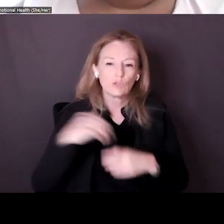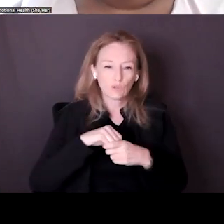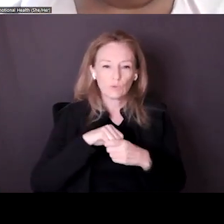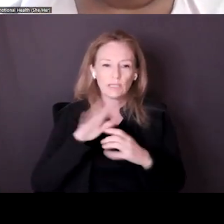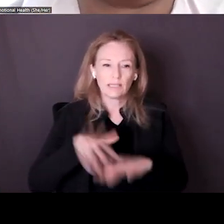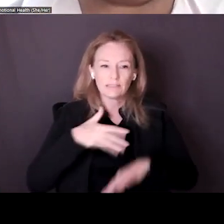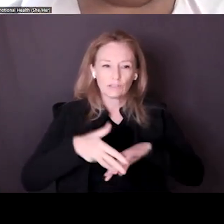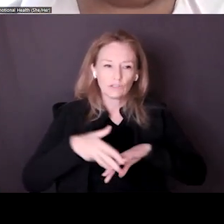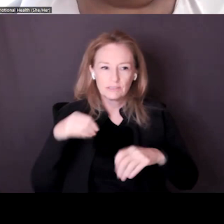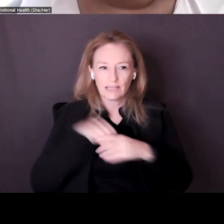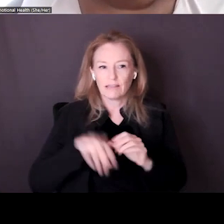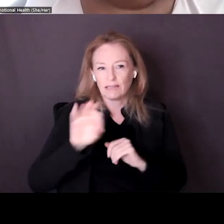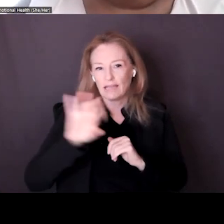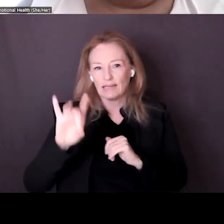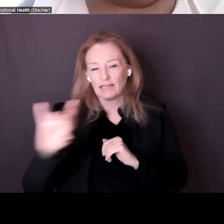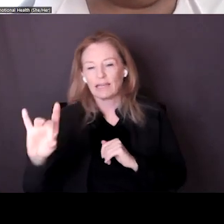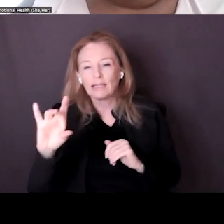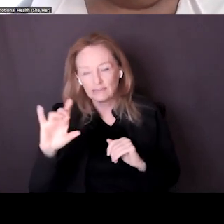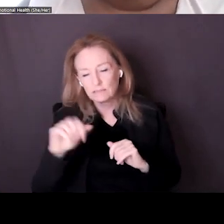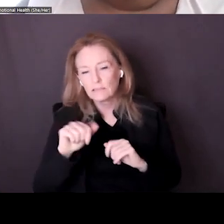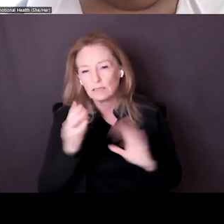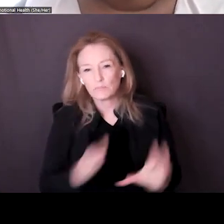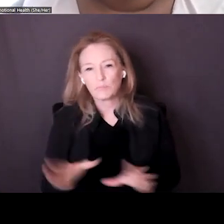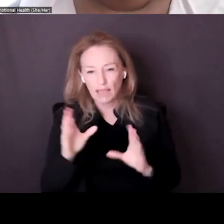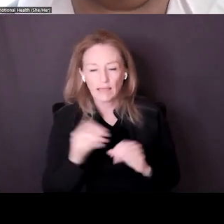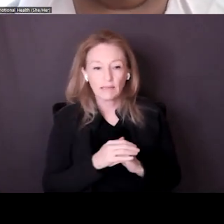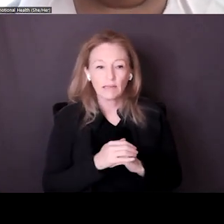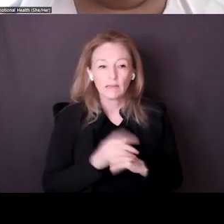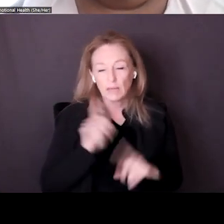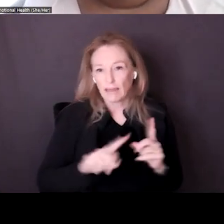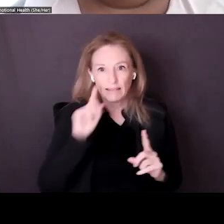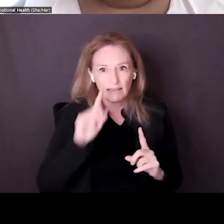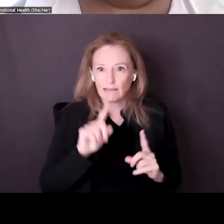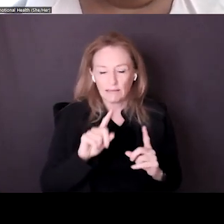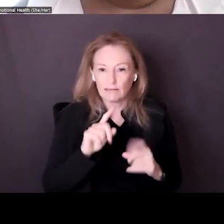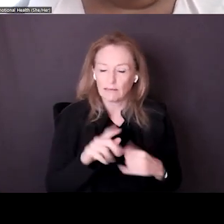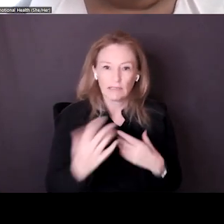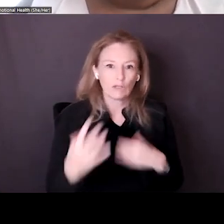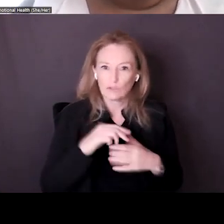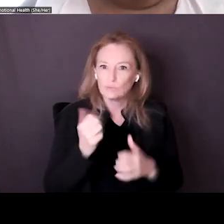THIS FITS WITH ANY INDIVIDUALS THAT WE ARE WORKING WITH IN EMERGENCY.